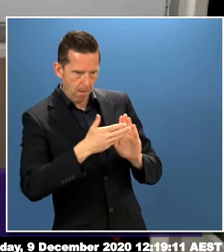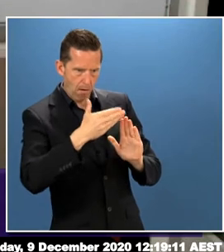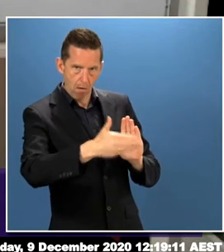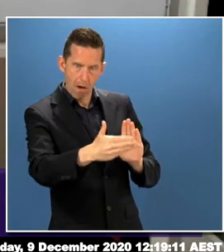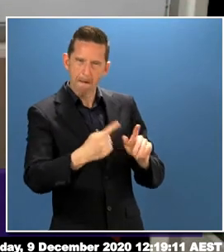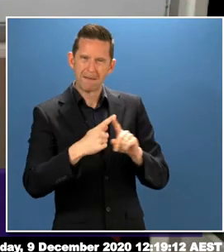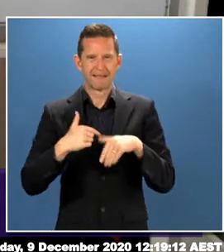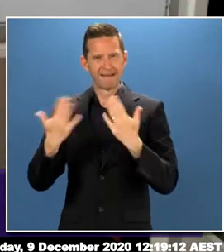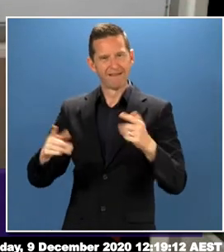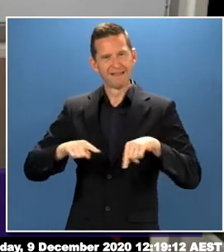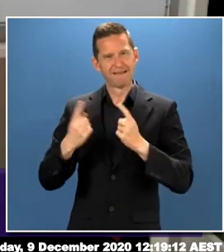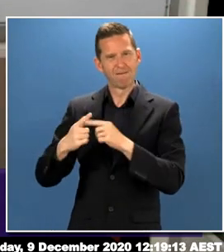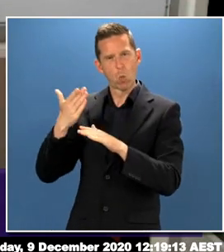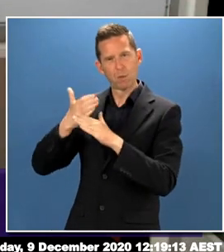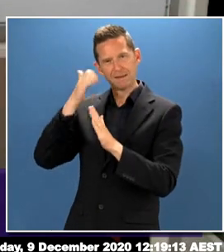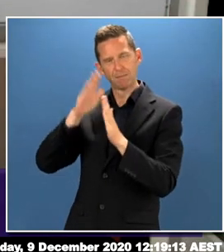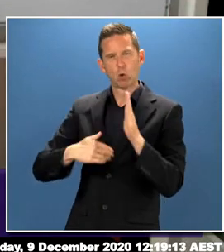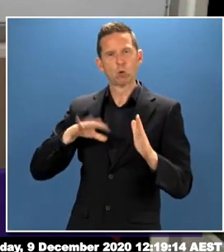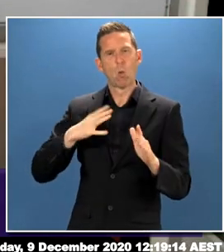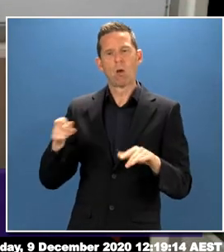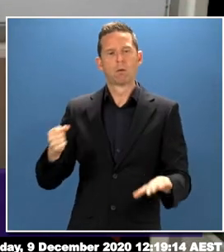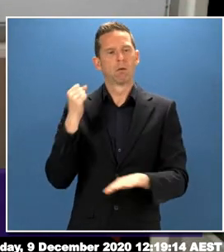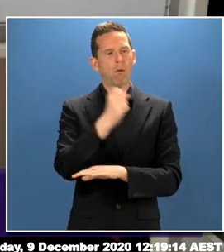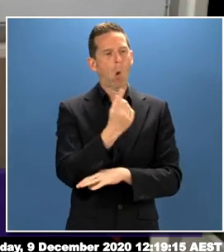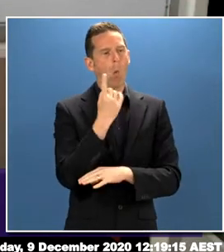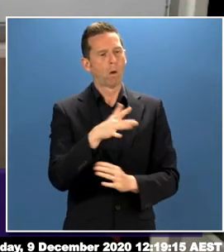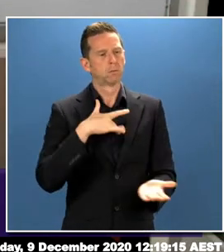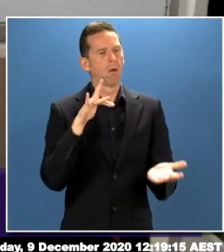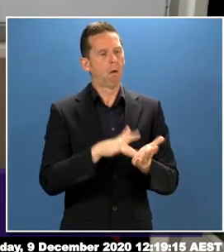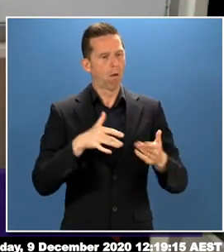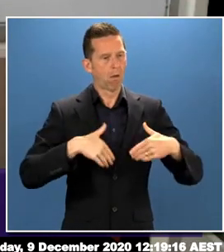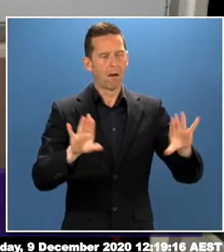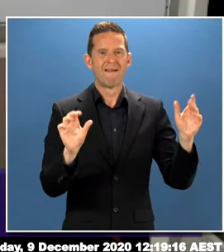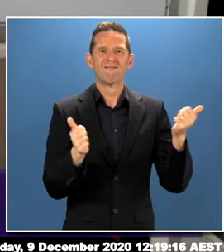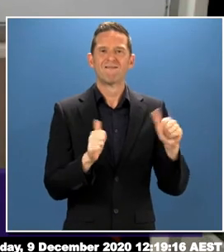not just a one-off activity that people would be experiencing